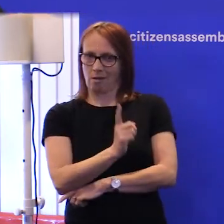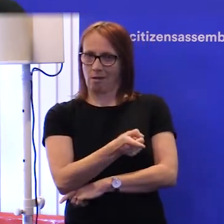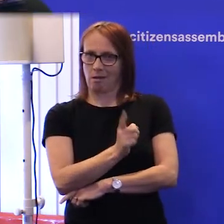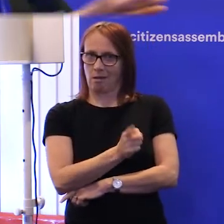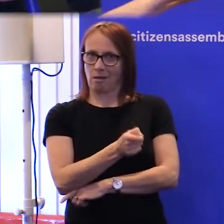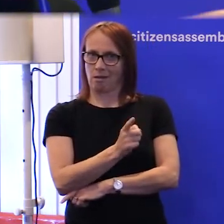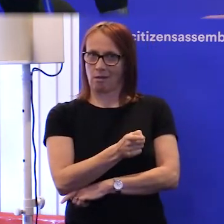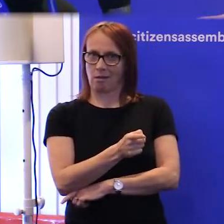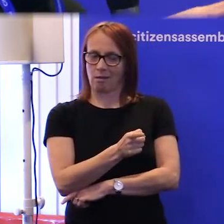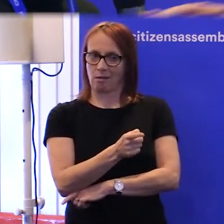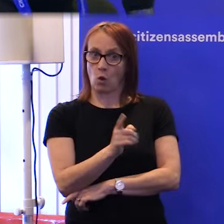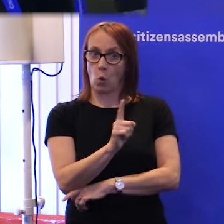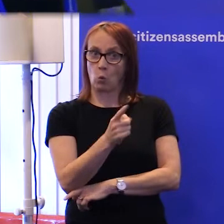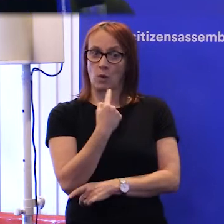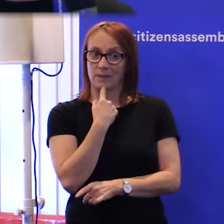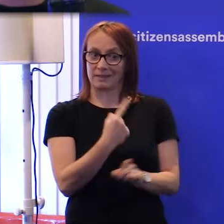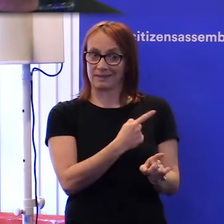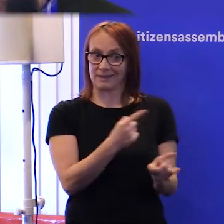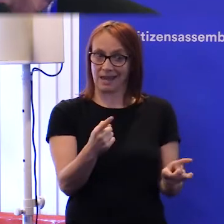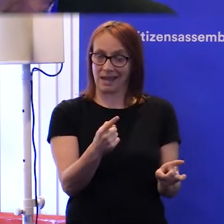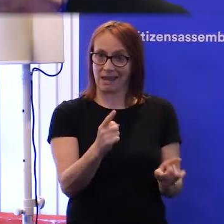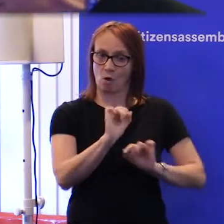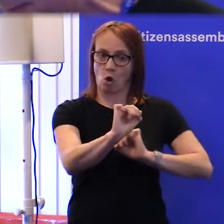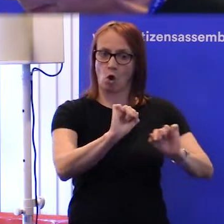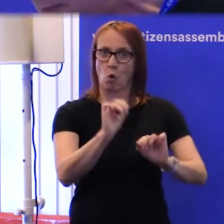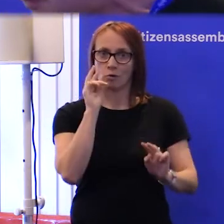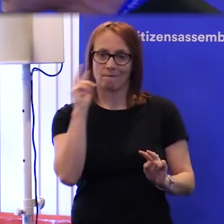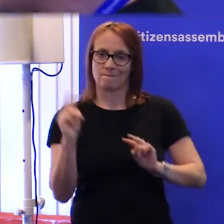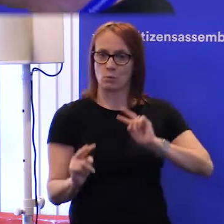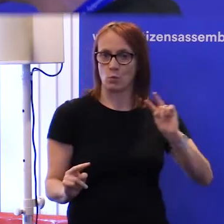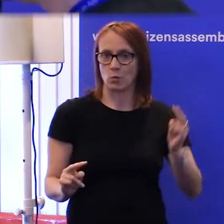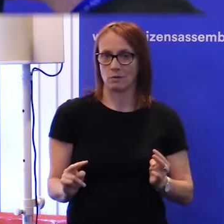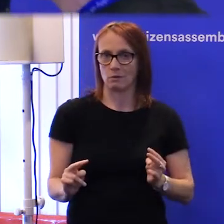that what you're being told is always through a specific prism and you know